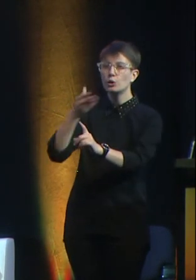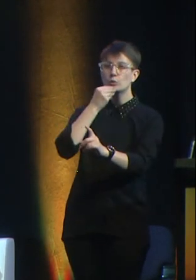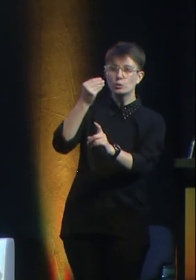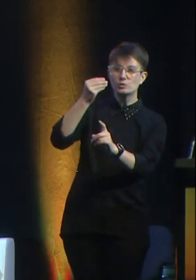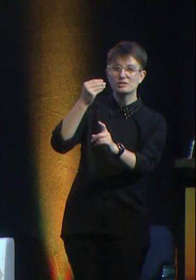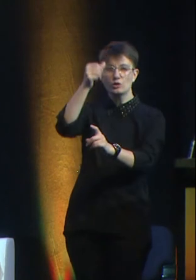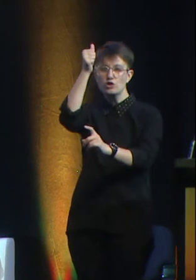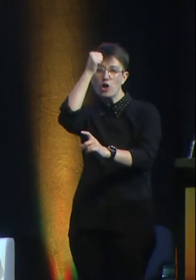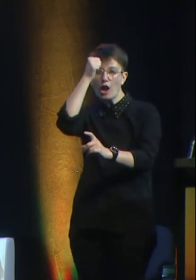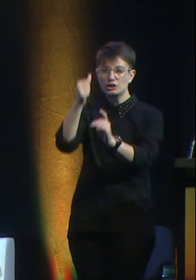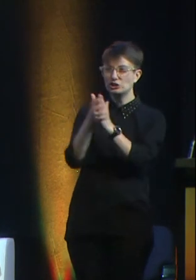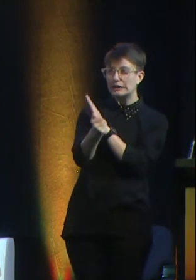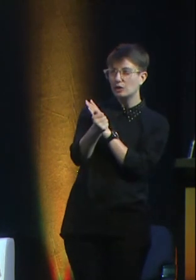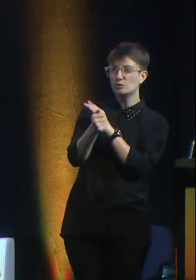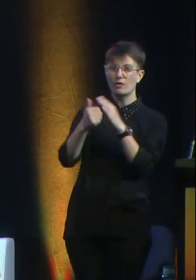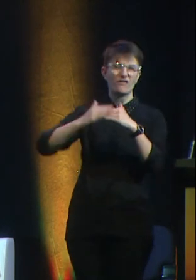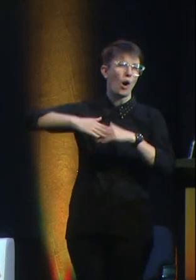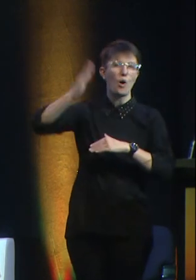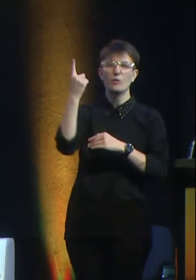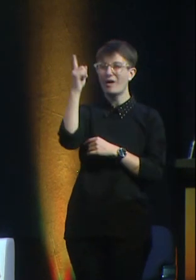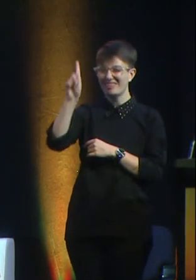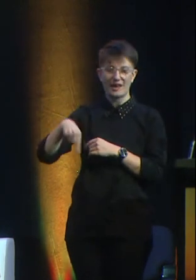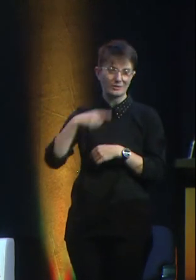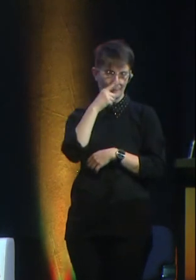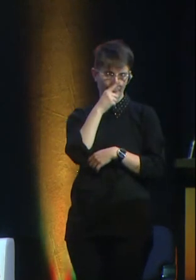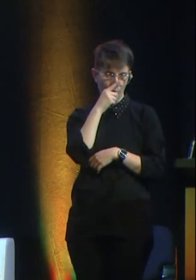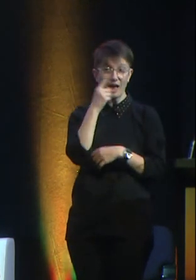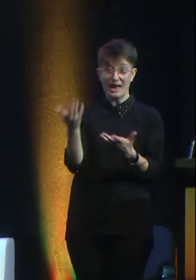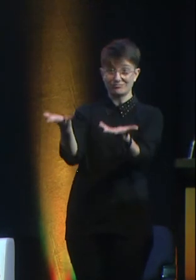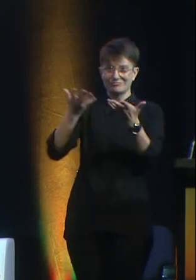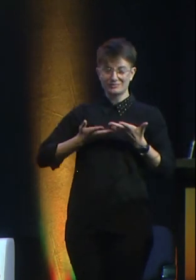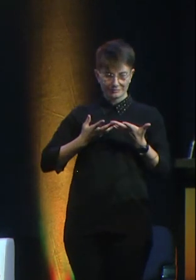we've come up with what is a draft roadmap and this draft roadmap shows the hearts and